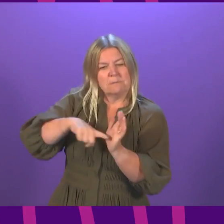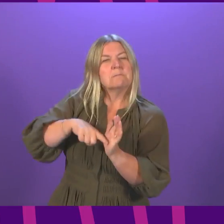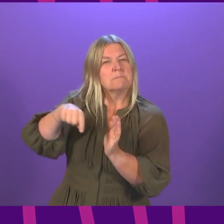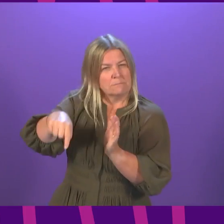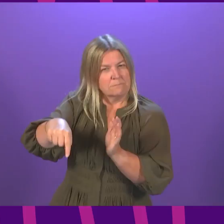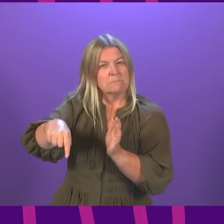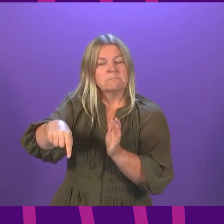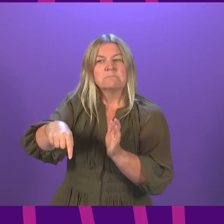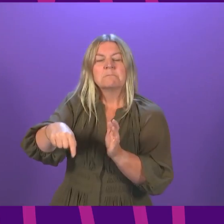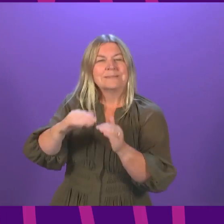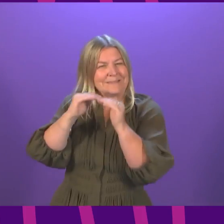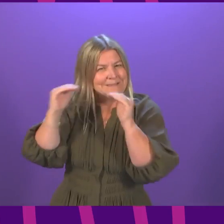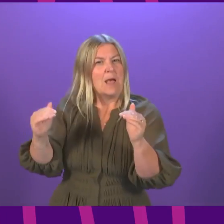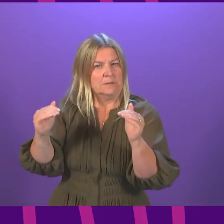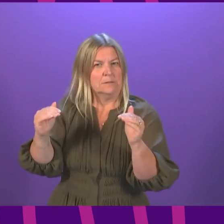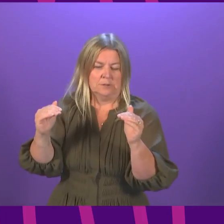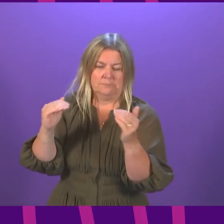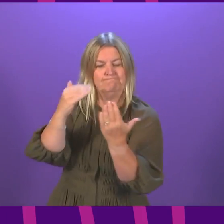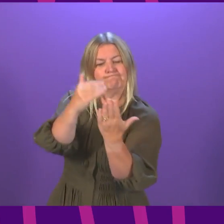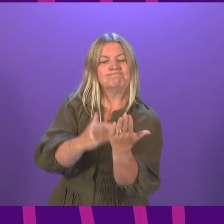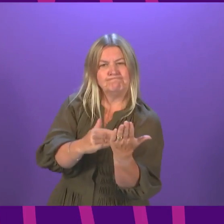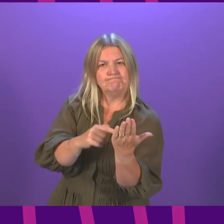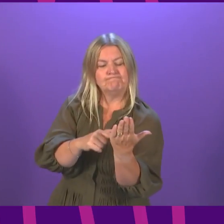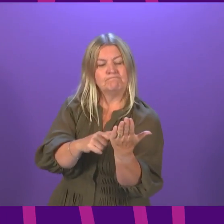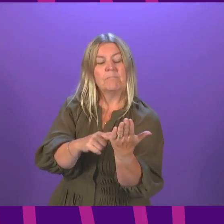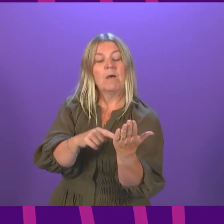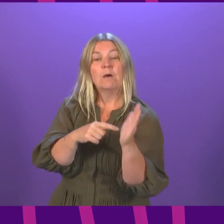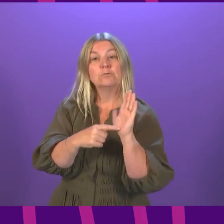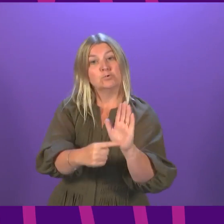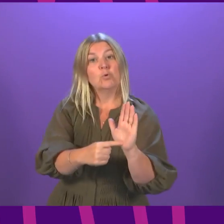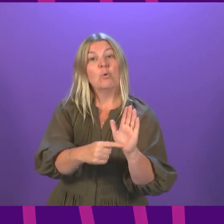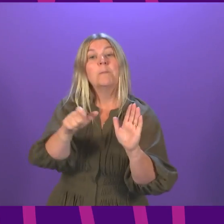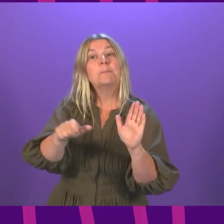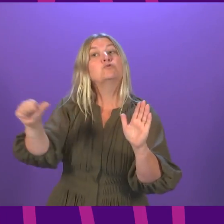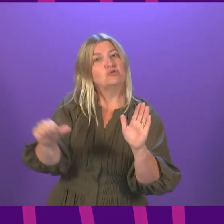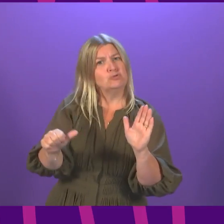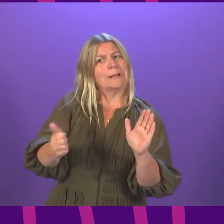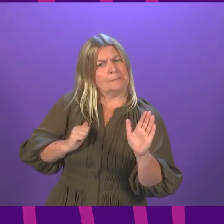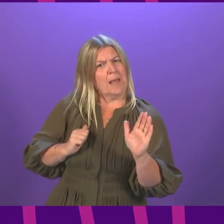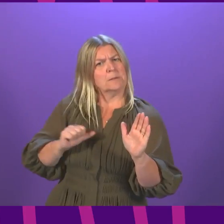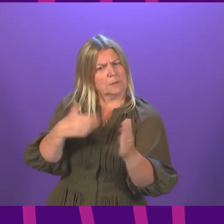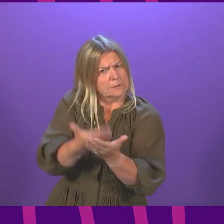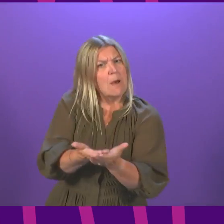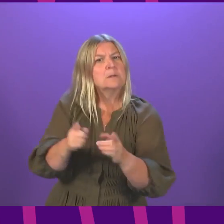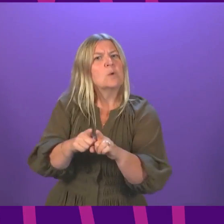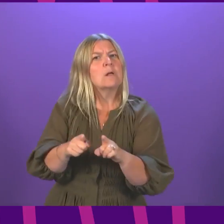set out, for the first time, what people should expect and demand of services: in particular,